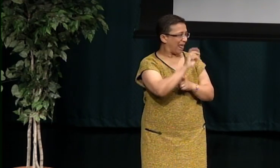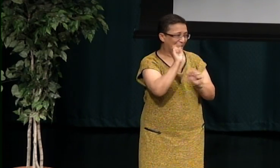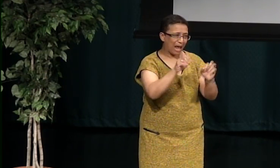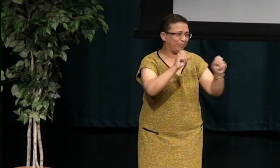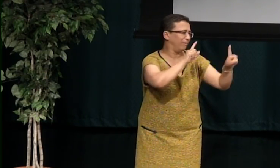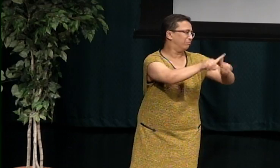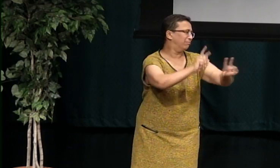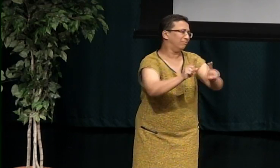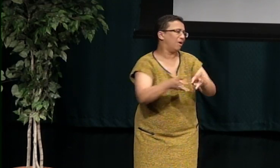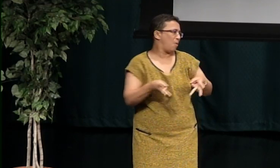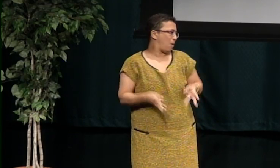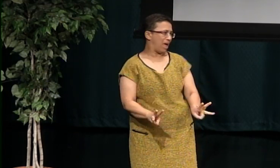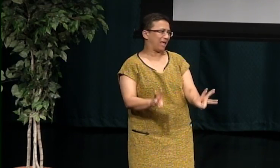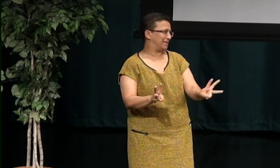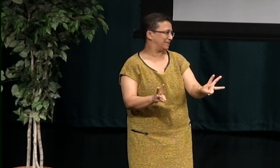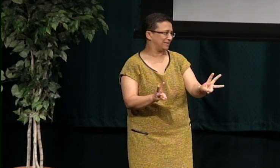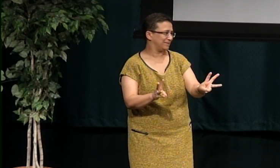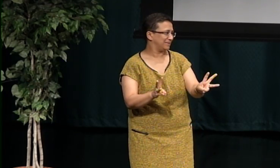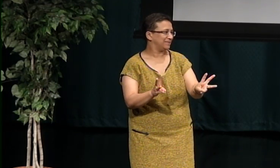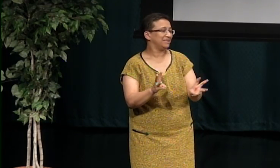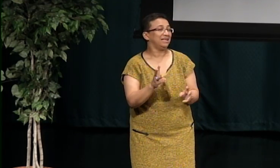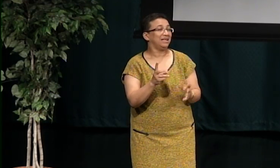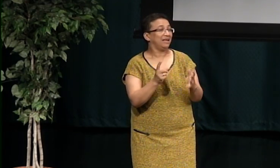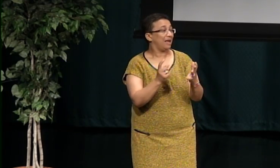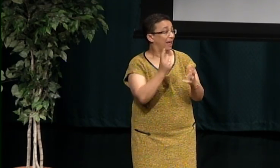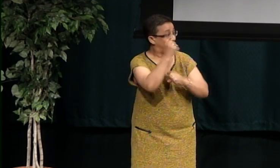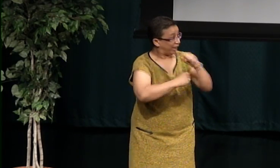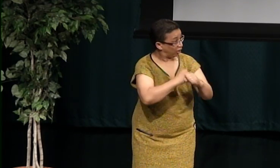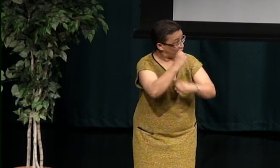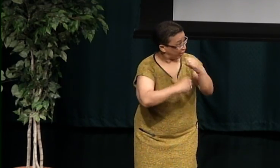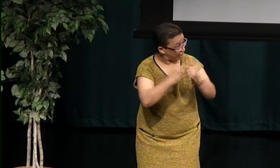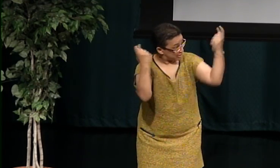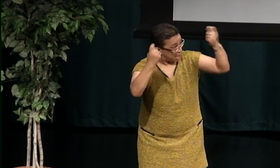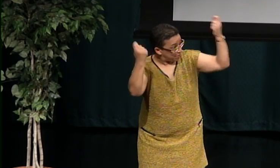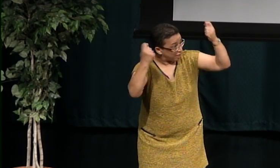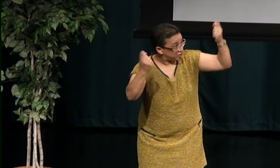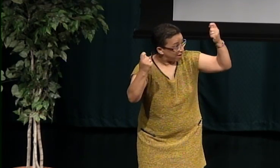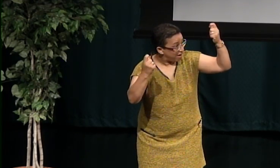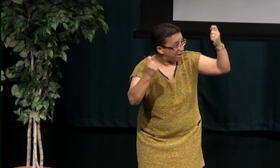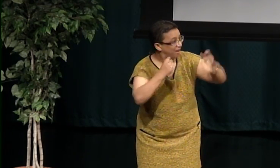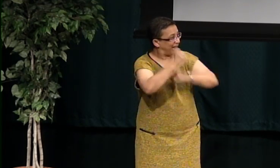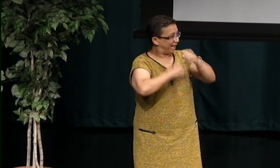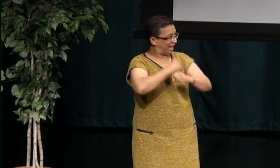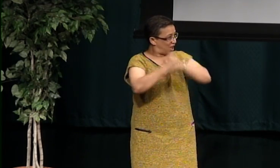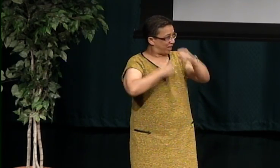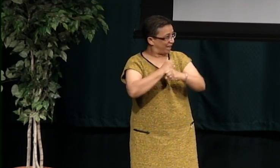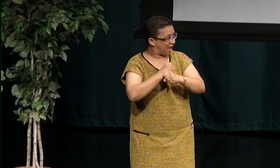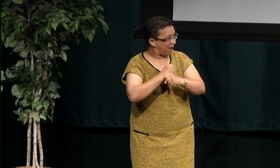who has real access to education. When you talk about a catalyst or a sneeze,